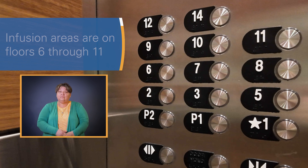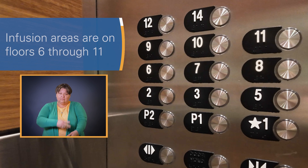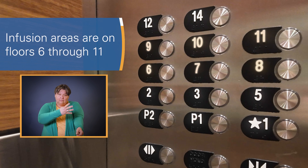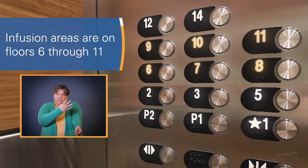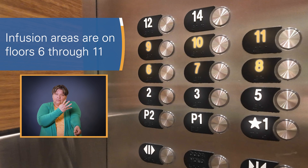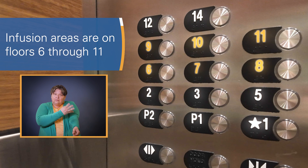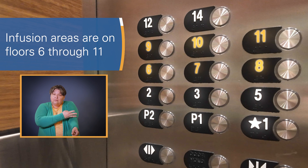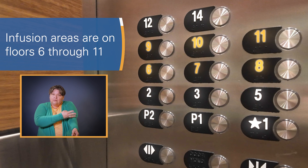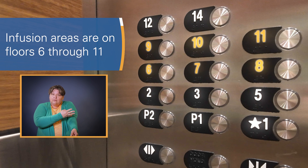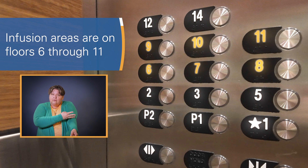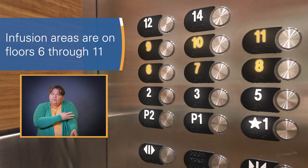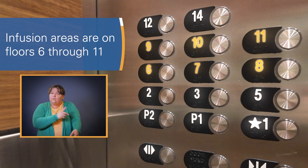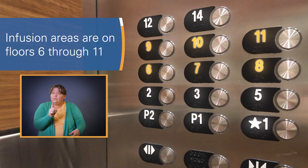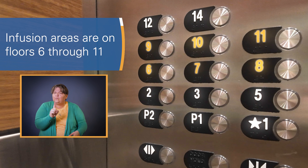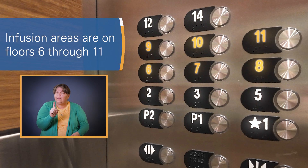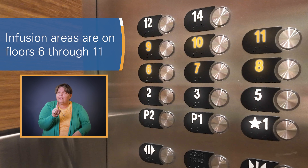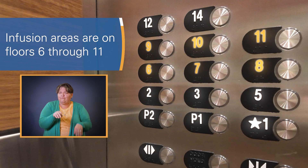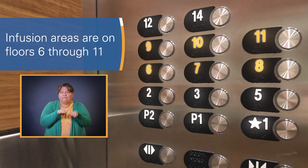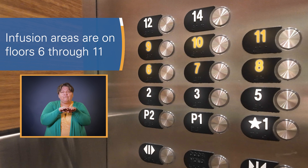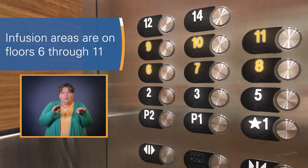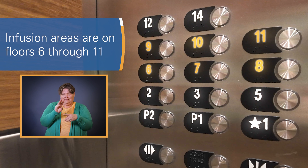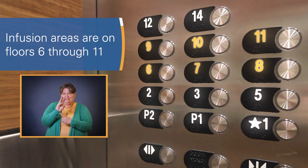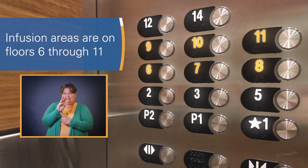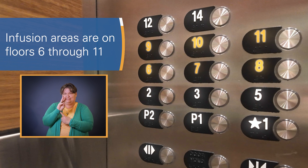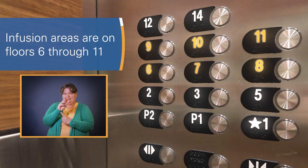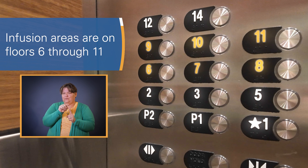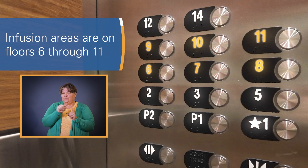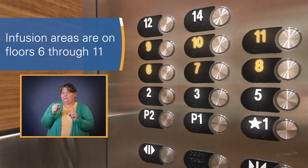Infusion areas are on floors six through 11.